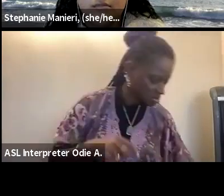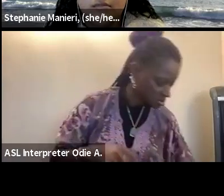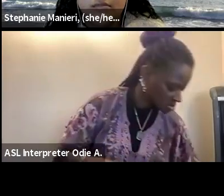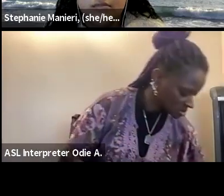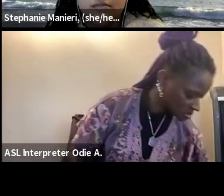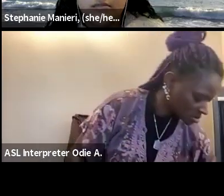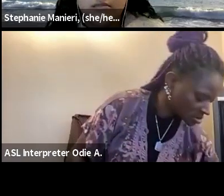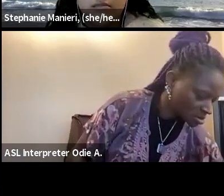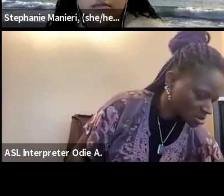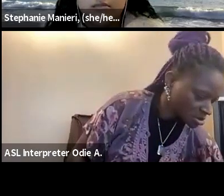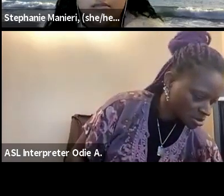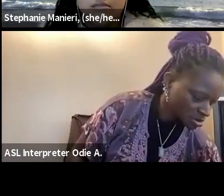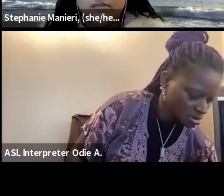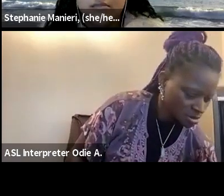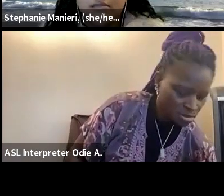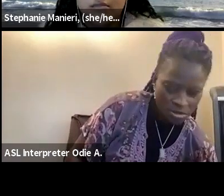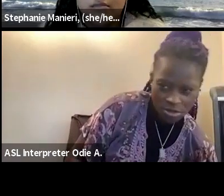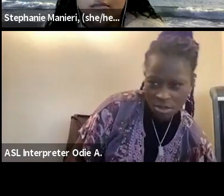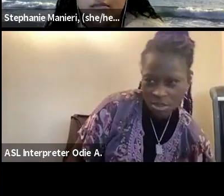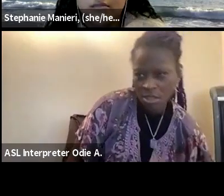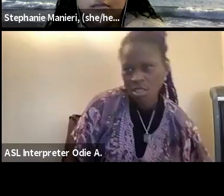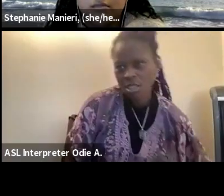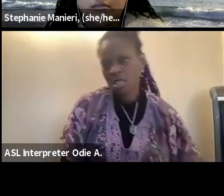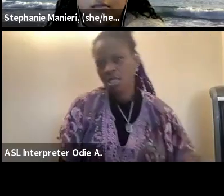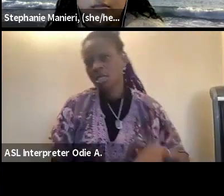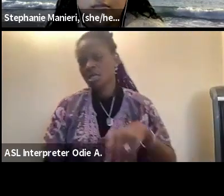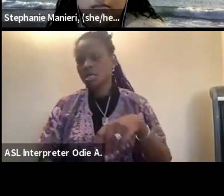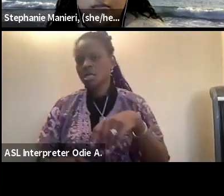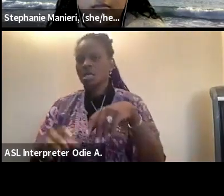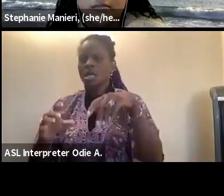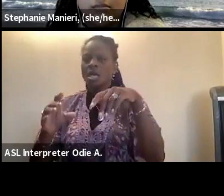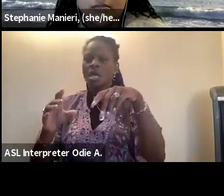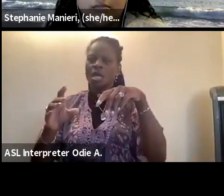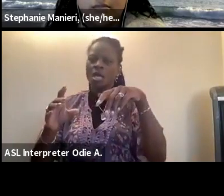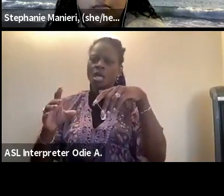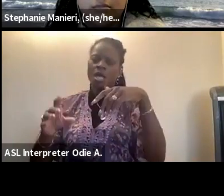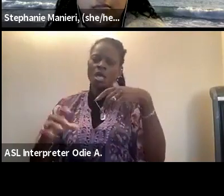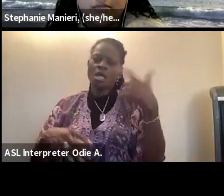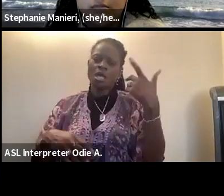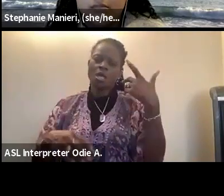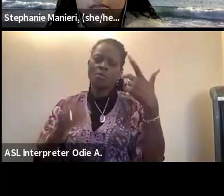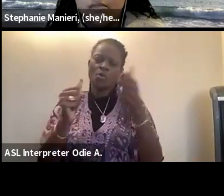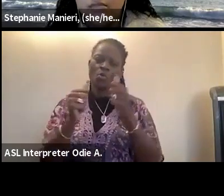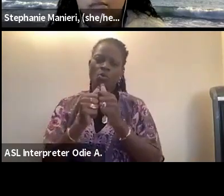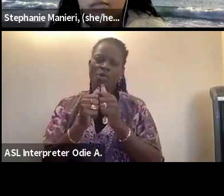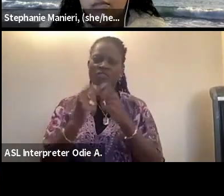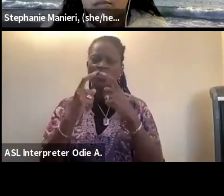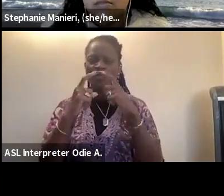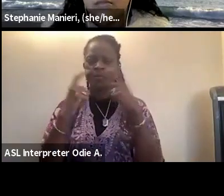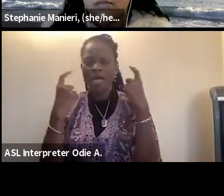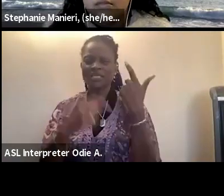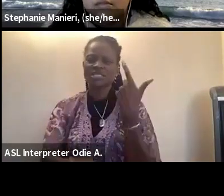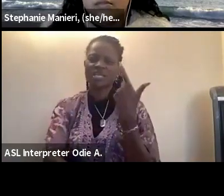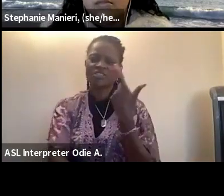But I'm wondering if she's asking about the Mastervax health order, which we hope to put out this week.